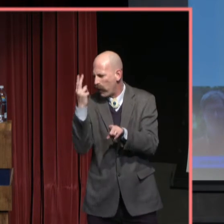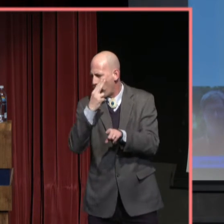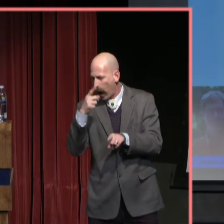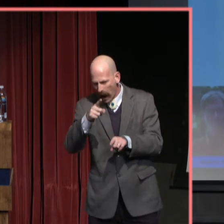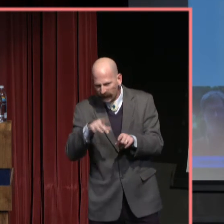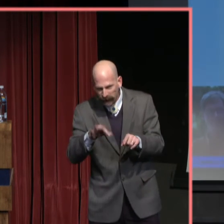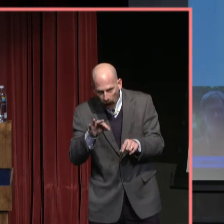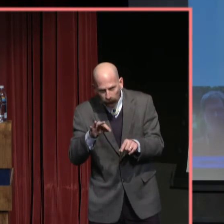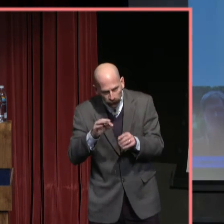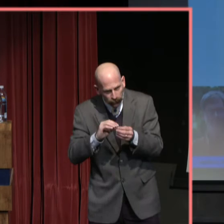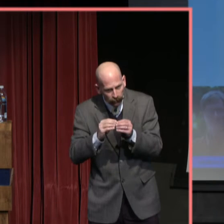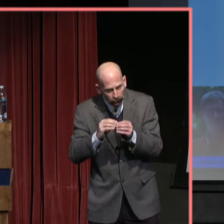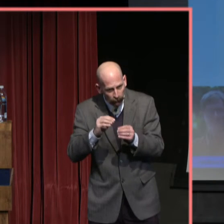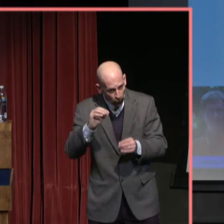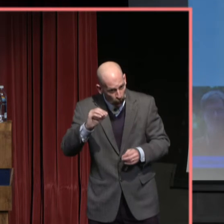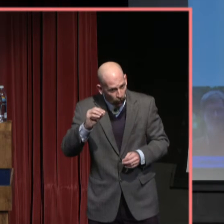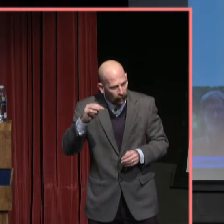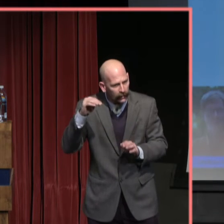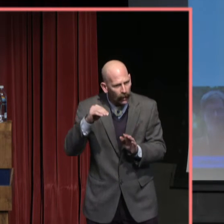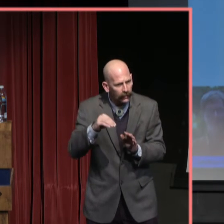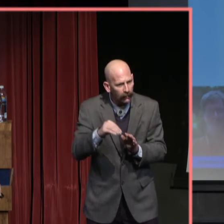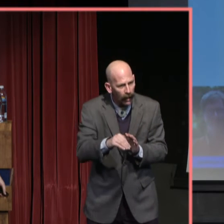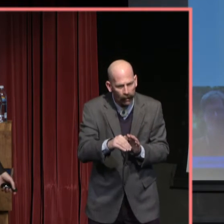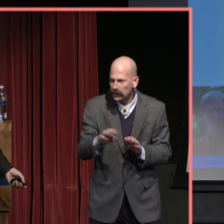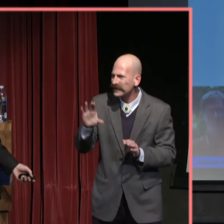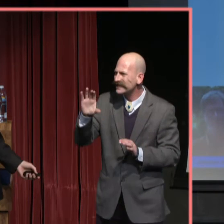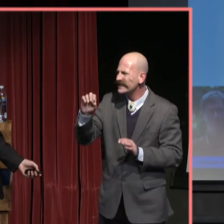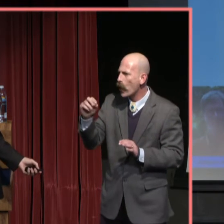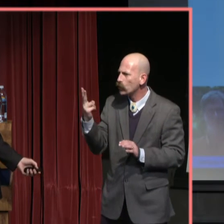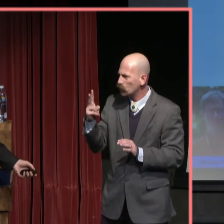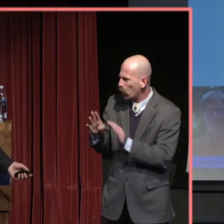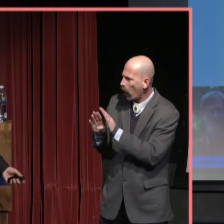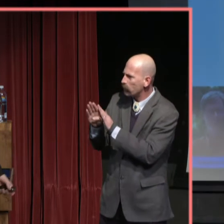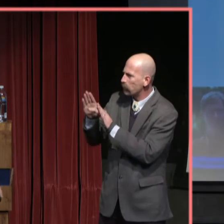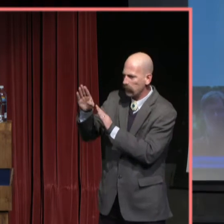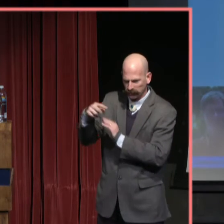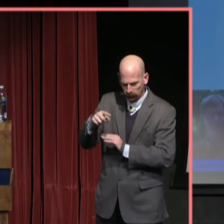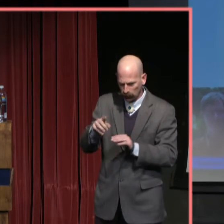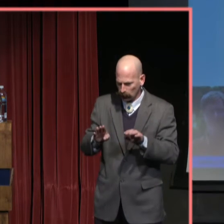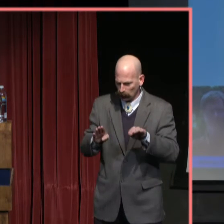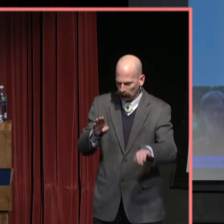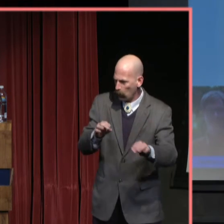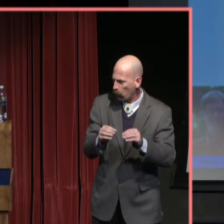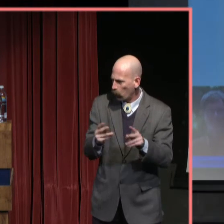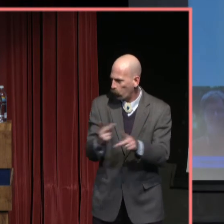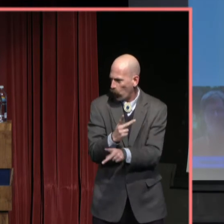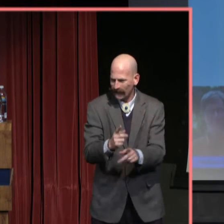And it's decreasing even faster than CO2 is increasing. He also made measurements in the South Pole